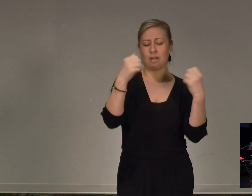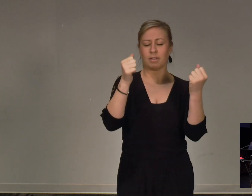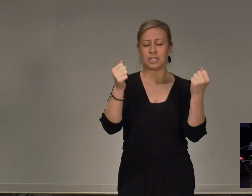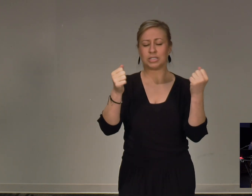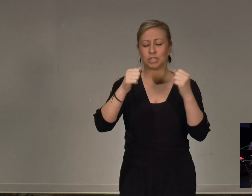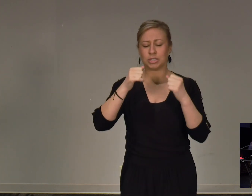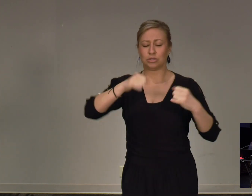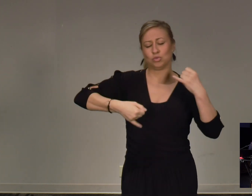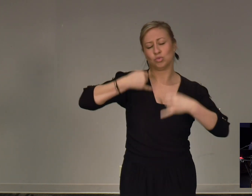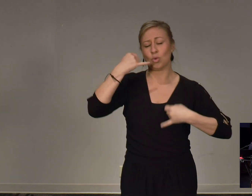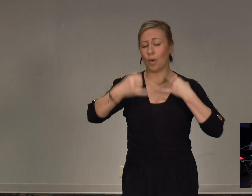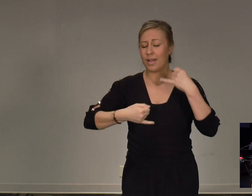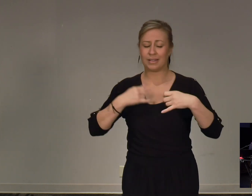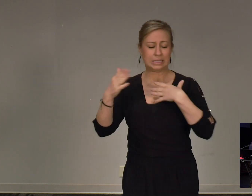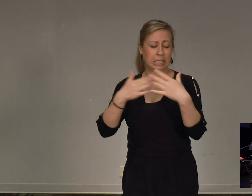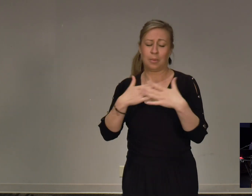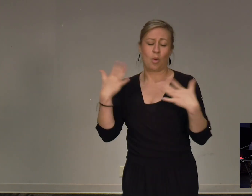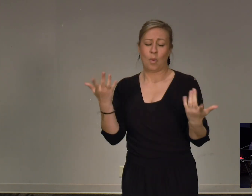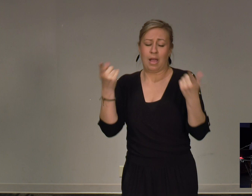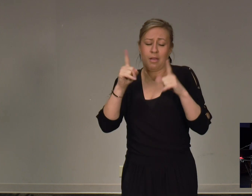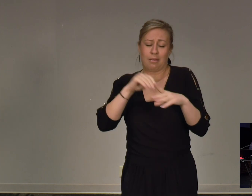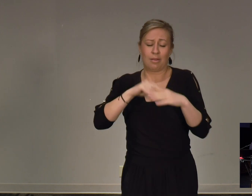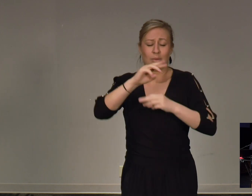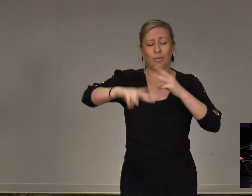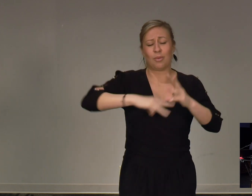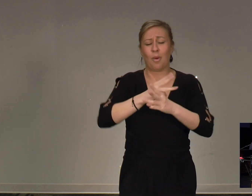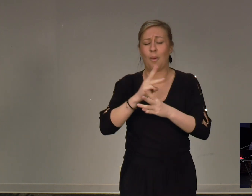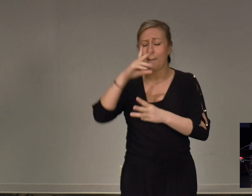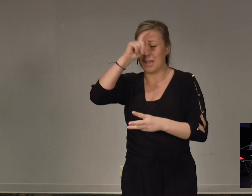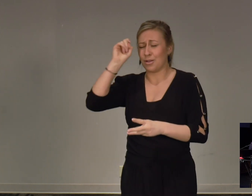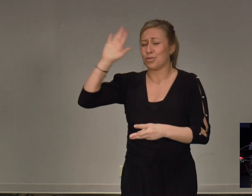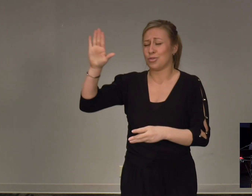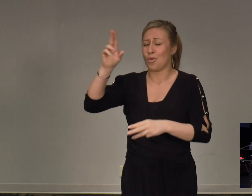happening in the world around us because You are on Your throne. You are still